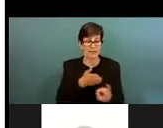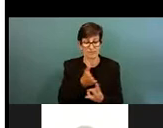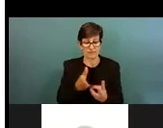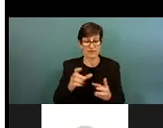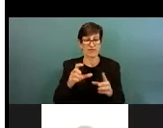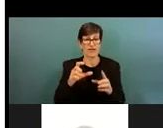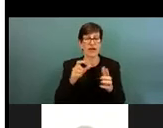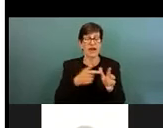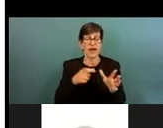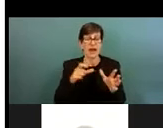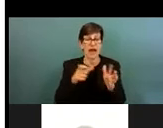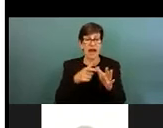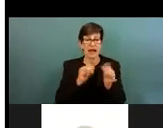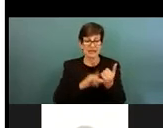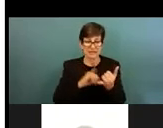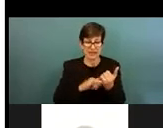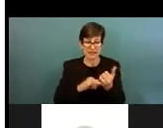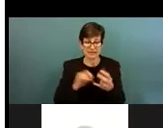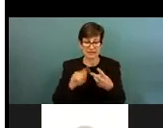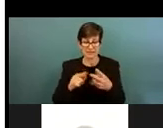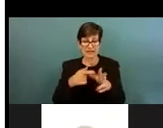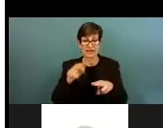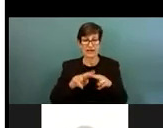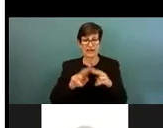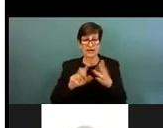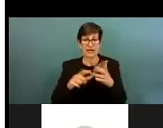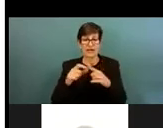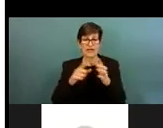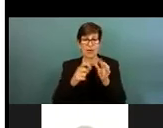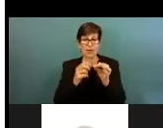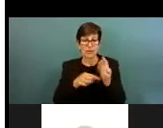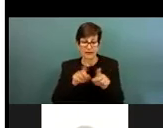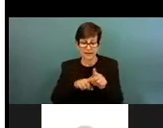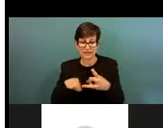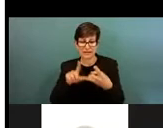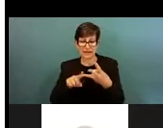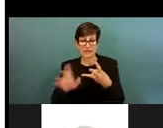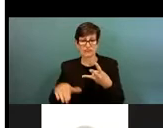affordability, and digital ability and I'll say more about all of these remain the same,